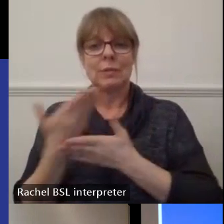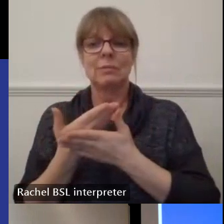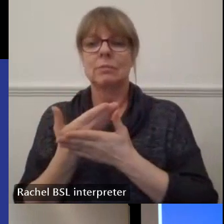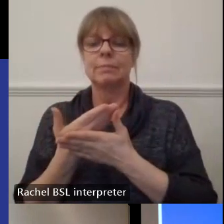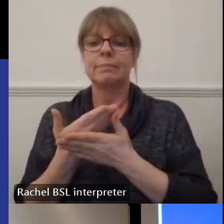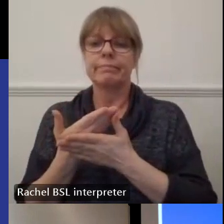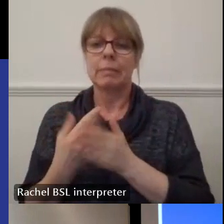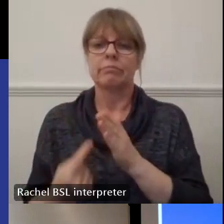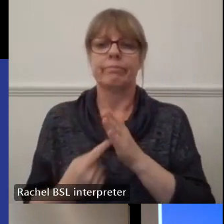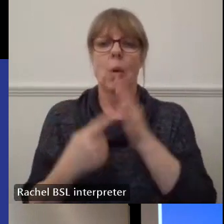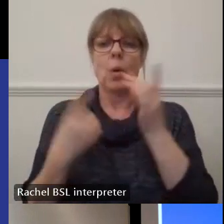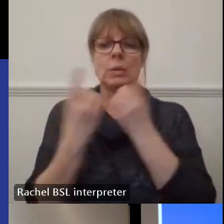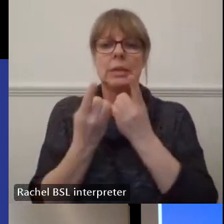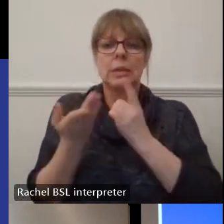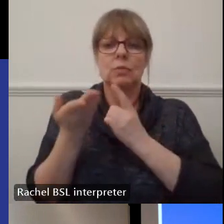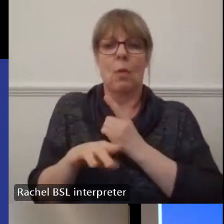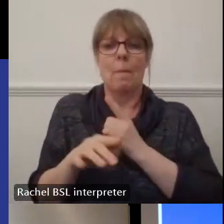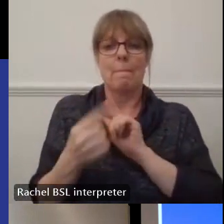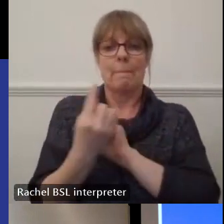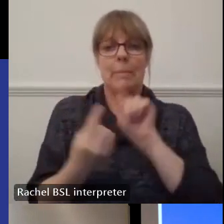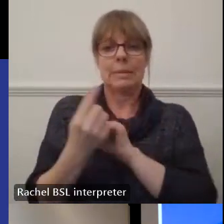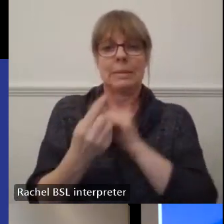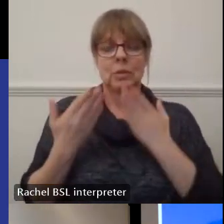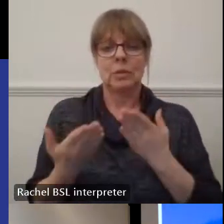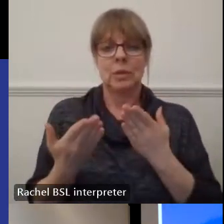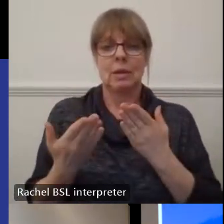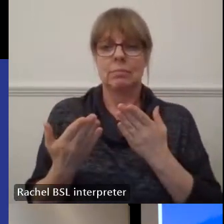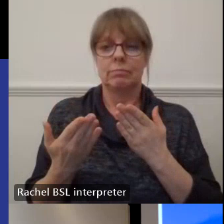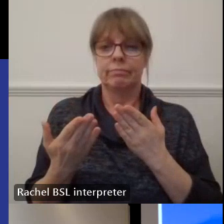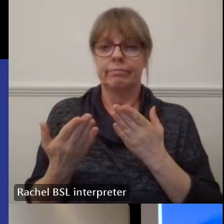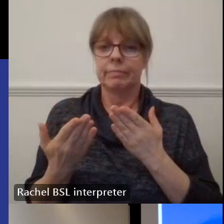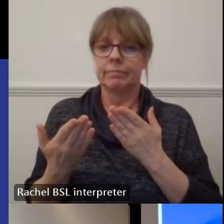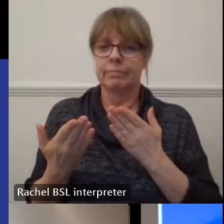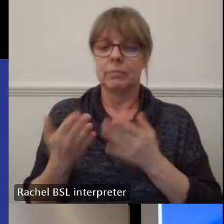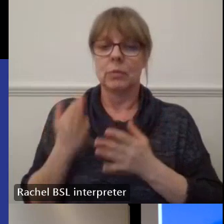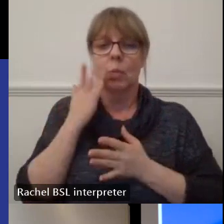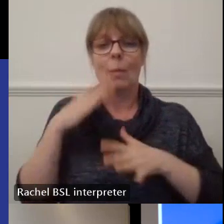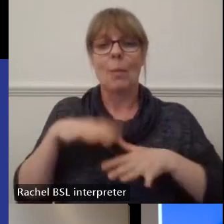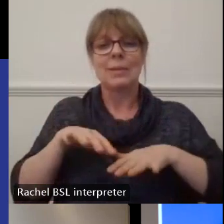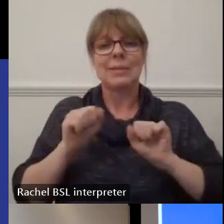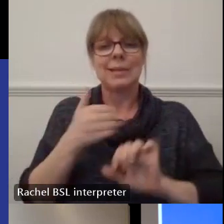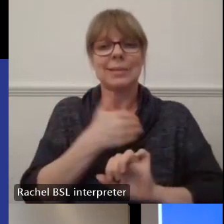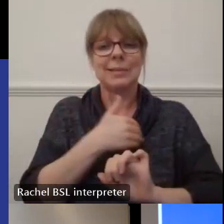So the objective that we chatted about when we started this morning at ten